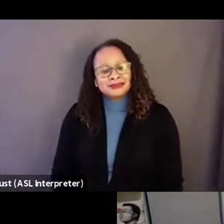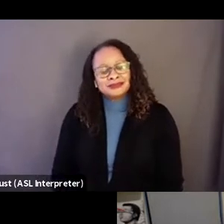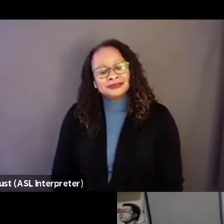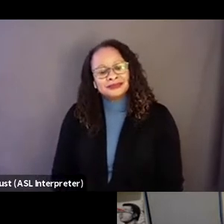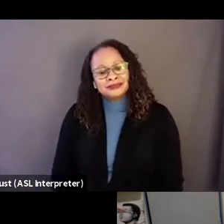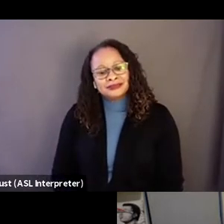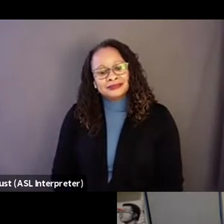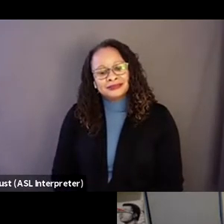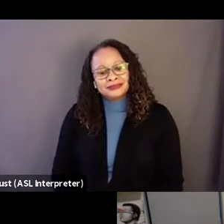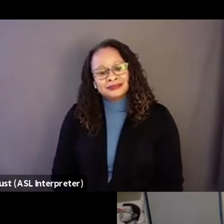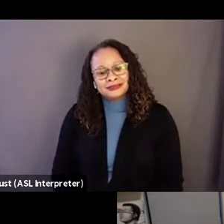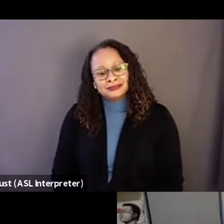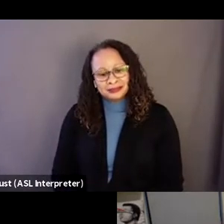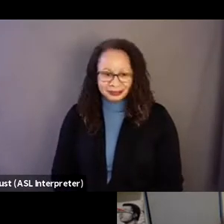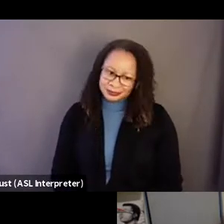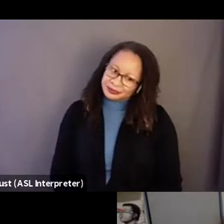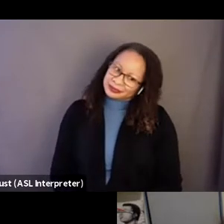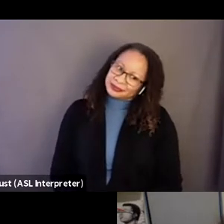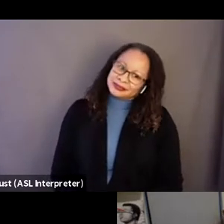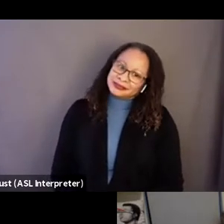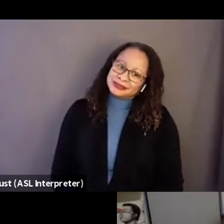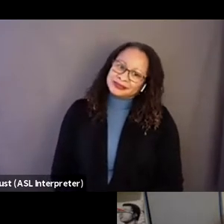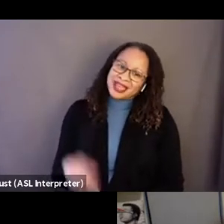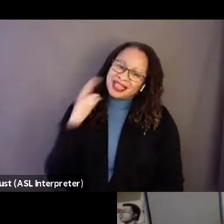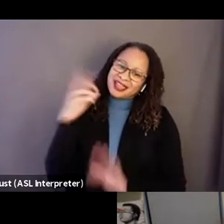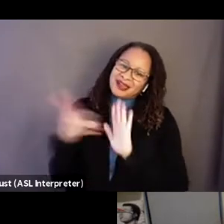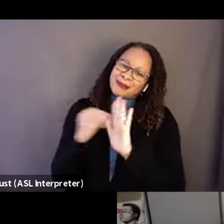Oh, I would, I mean, I'd echo everything Loira just said.